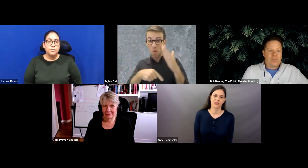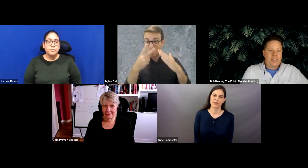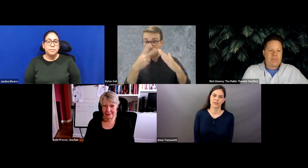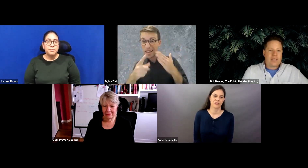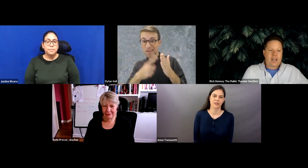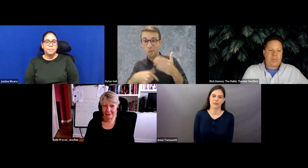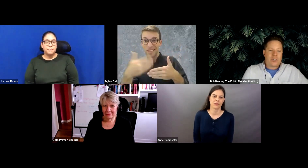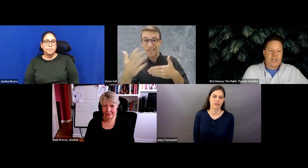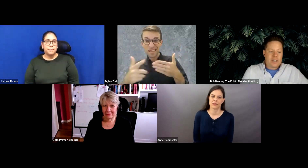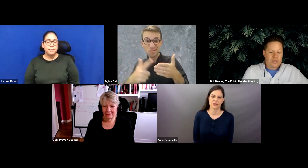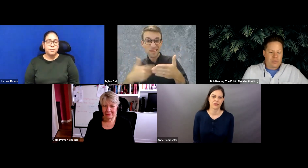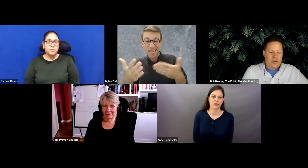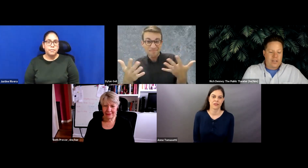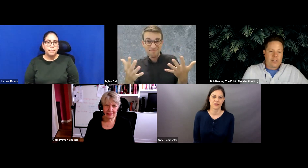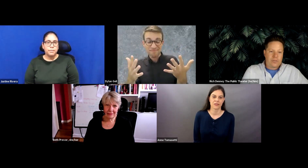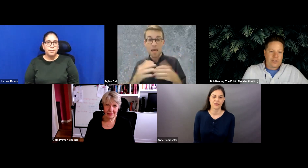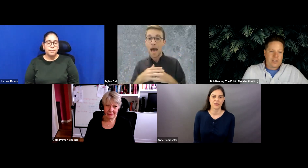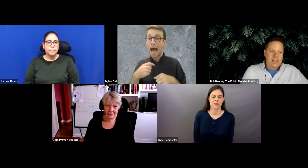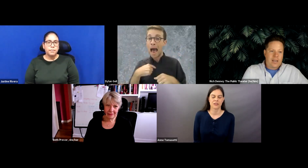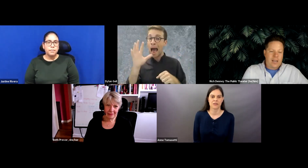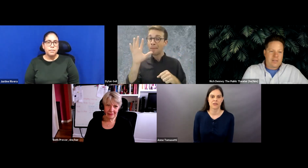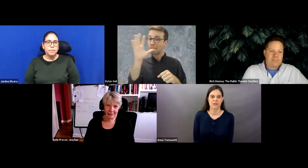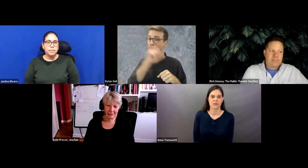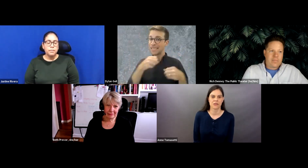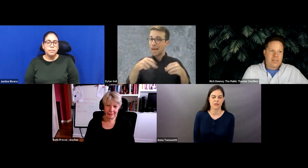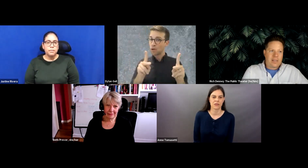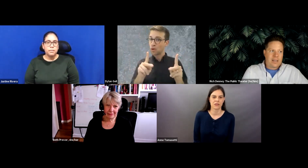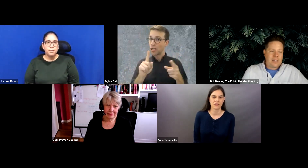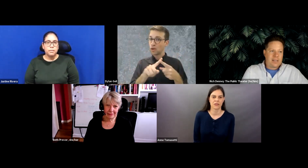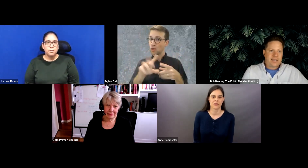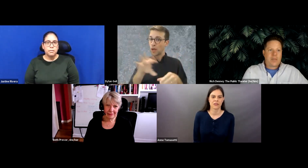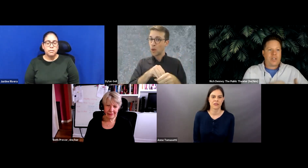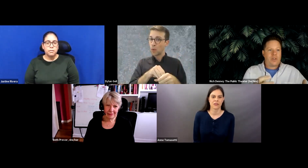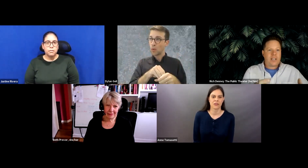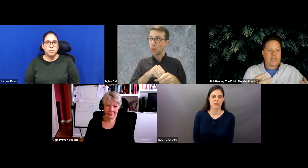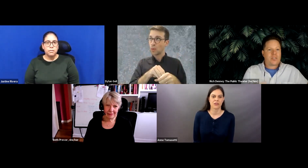really amazing opportunity to include disabled communities as